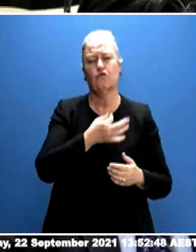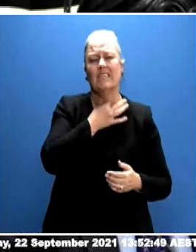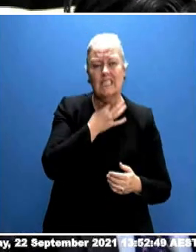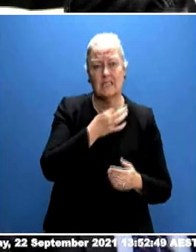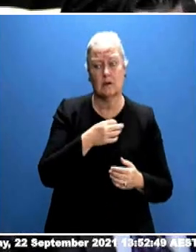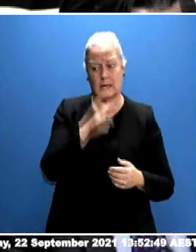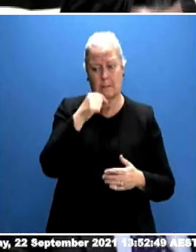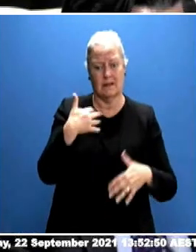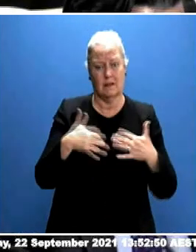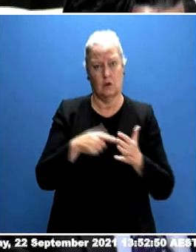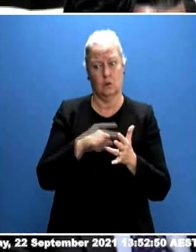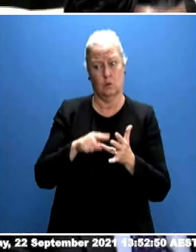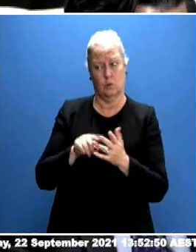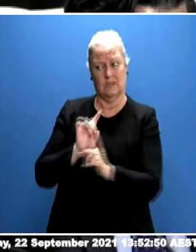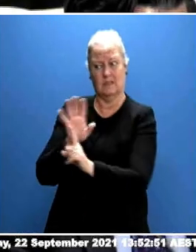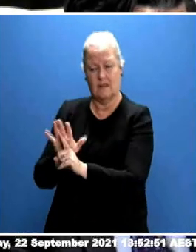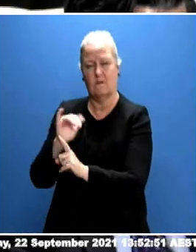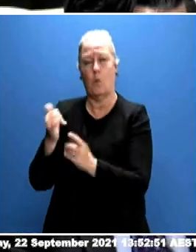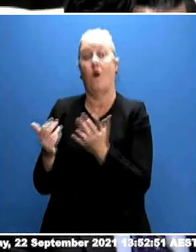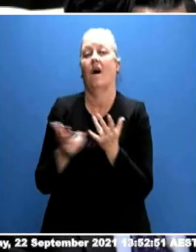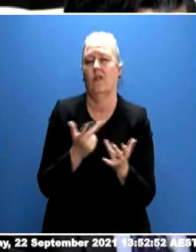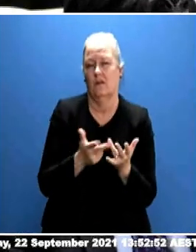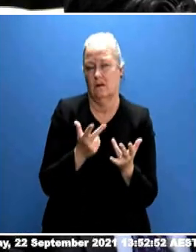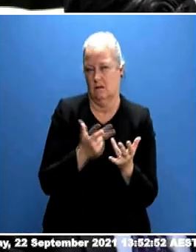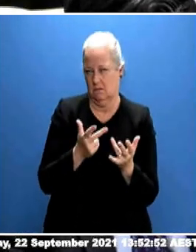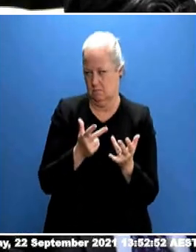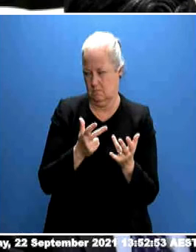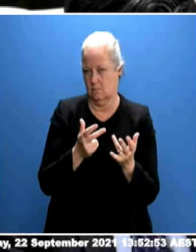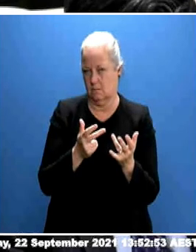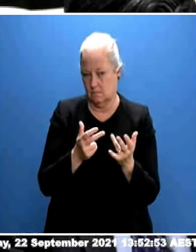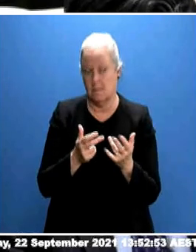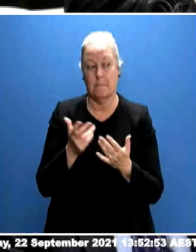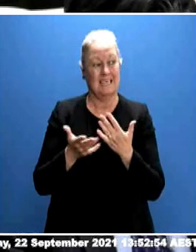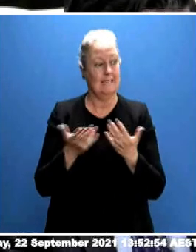child or another person and that there is no other suitable way to manage that